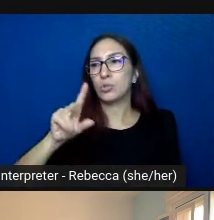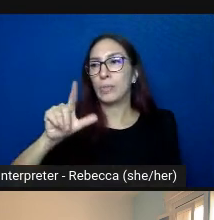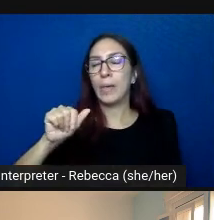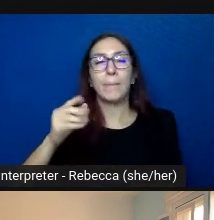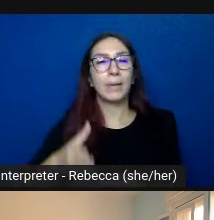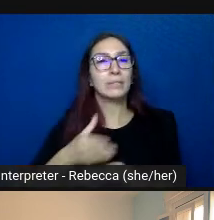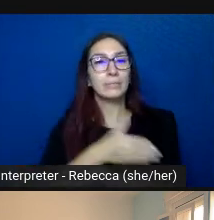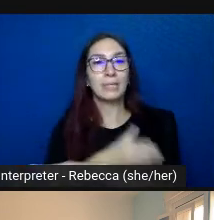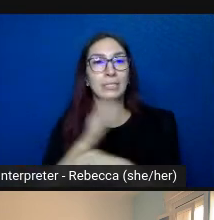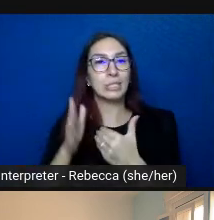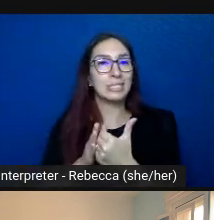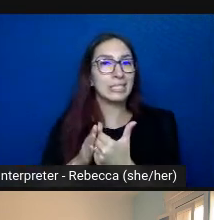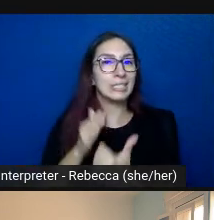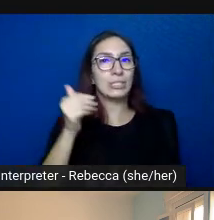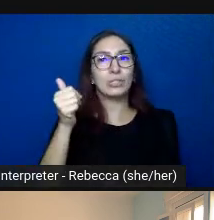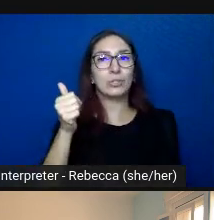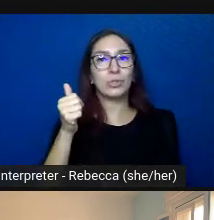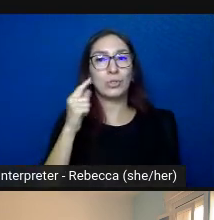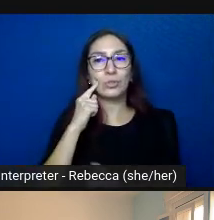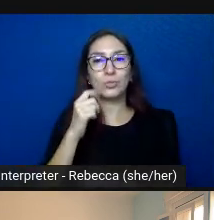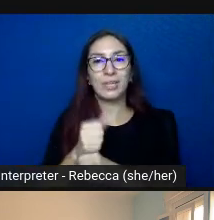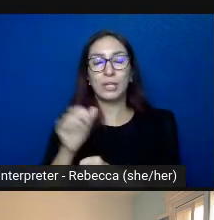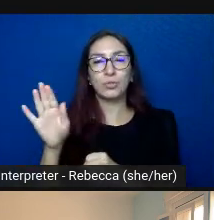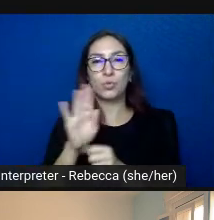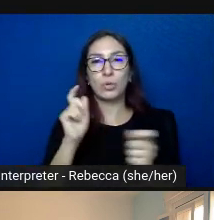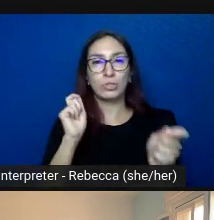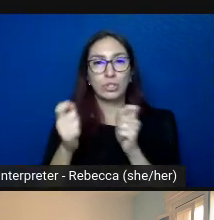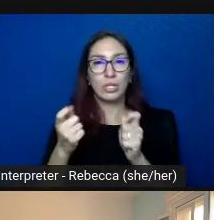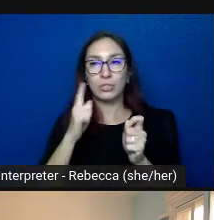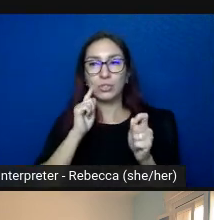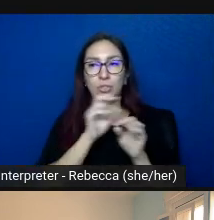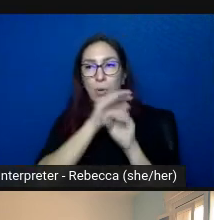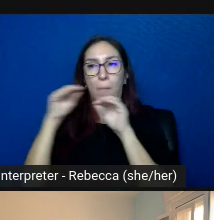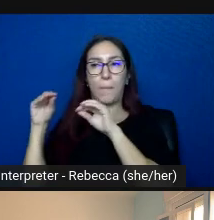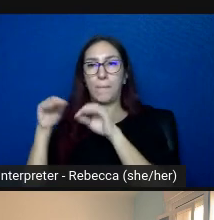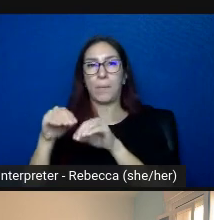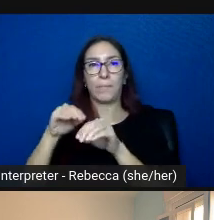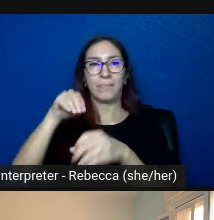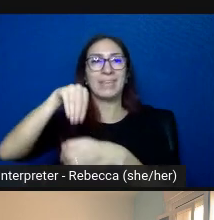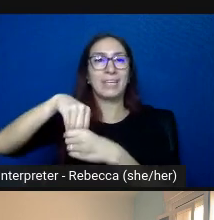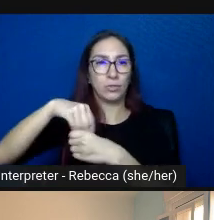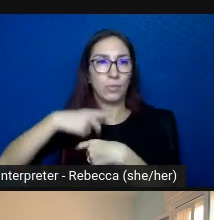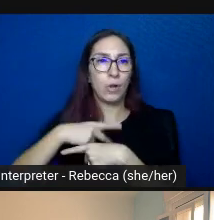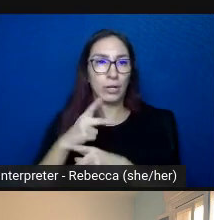to get your changes into the project.